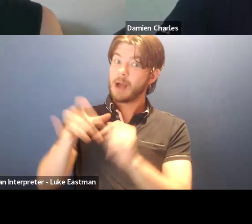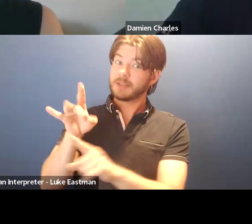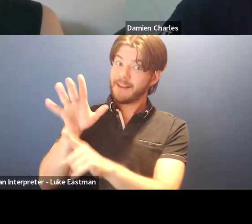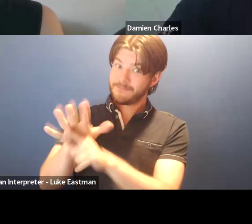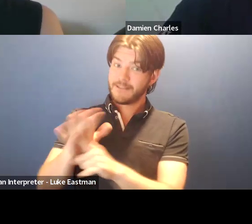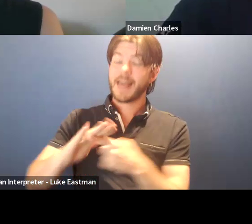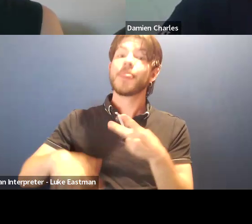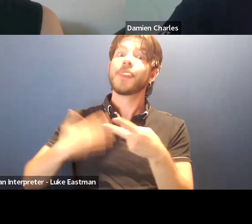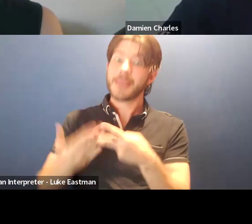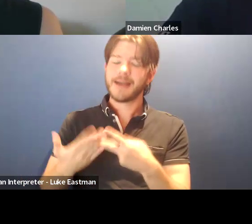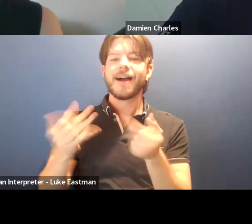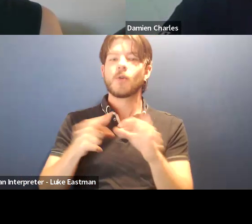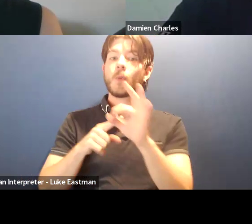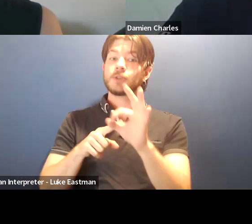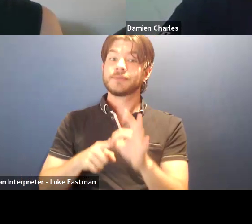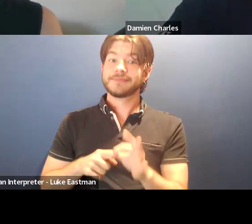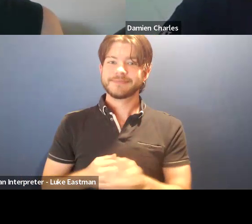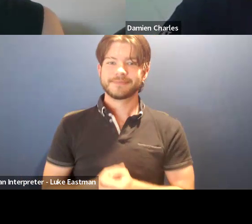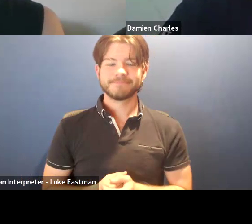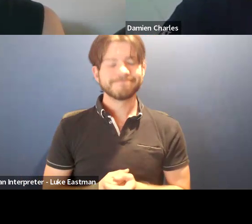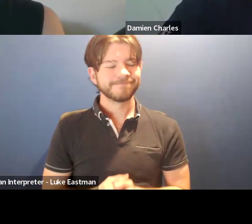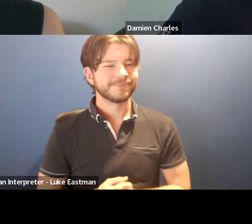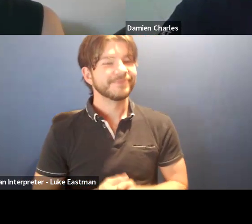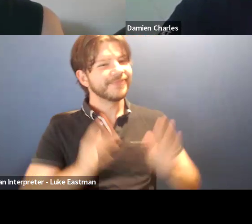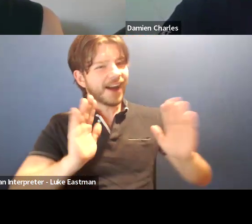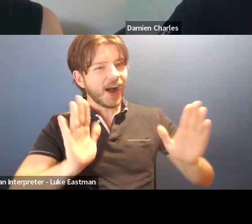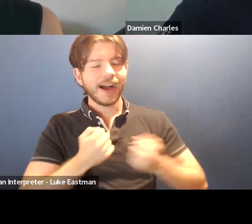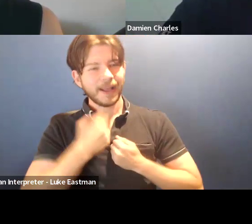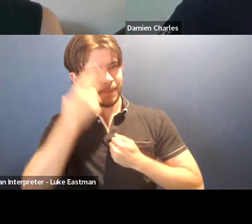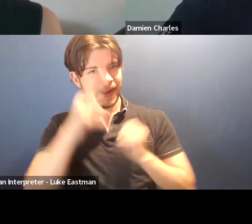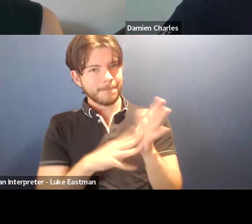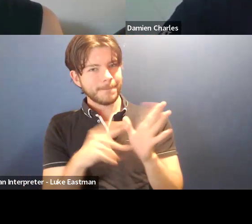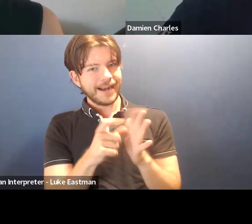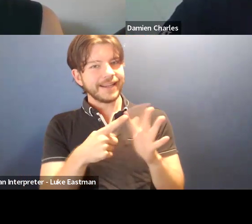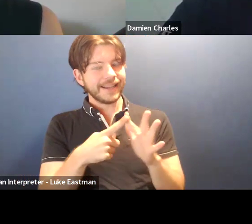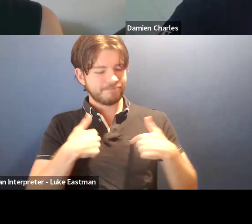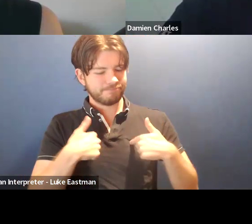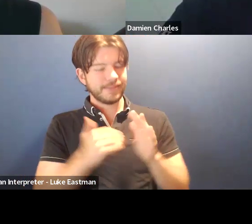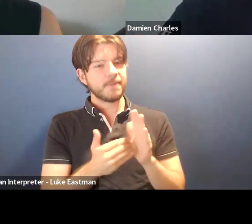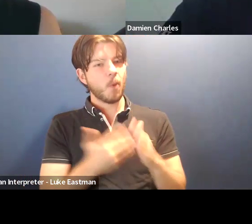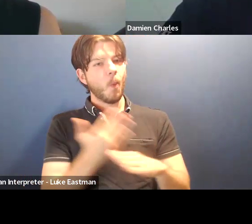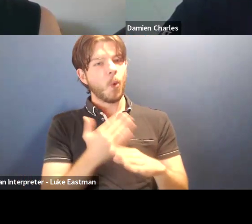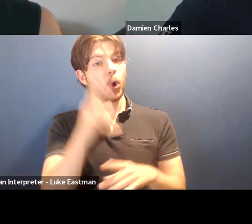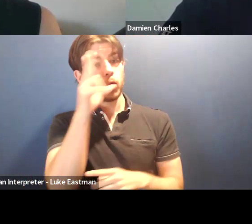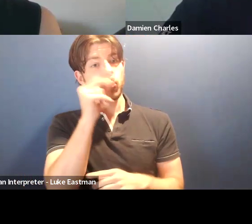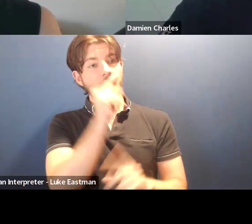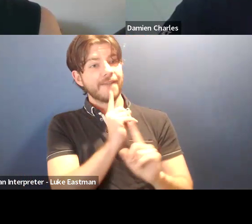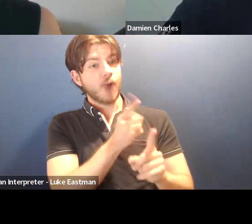questions. Hi my name is Maddie I currently work as a Youth Advisor with